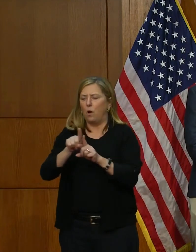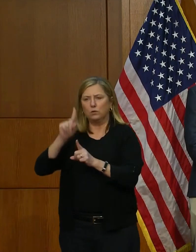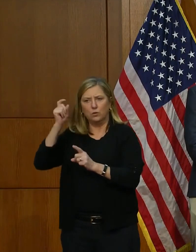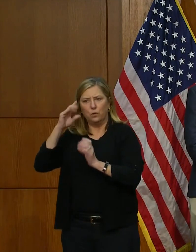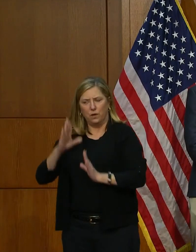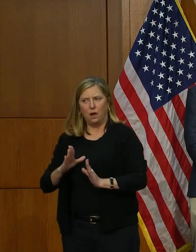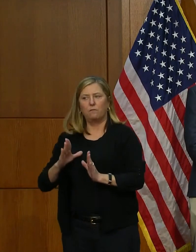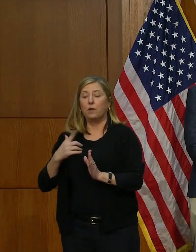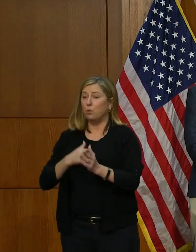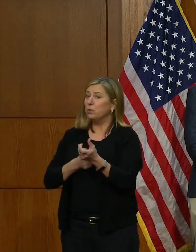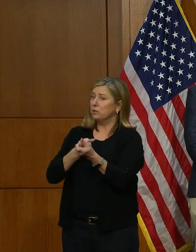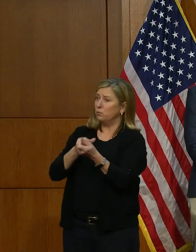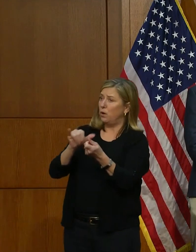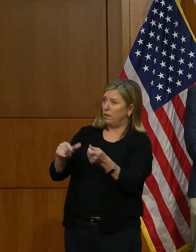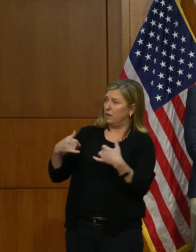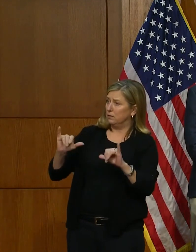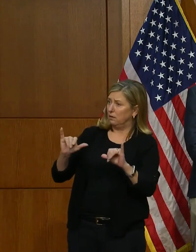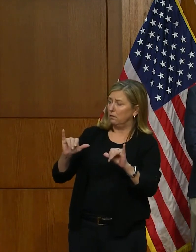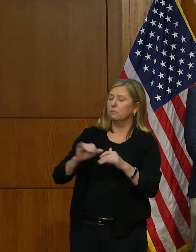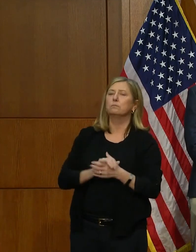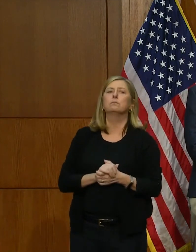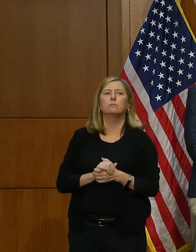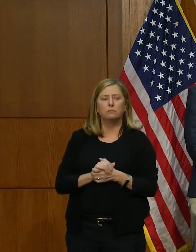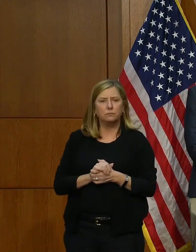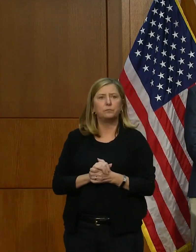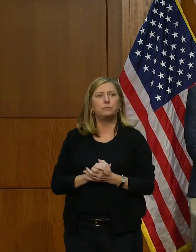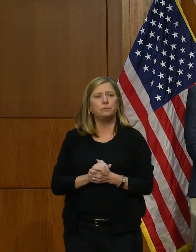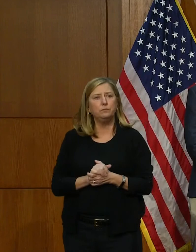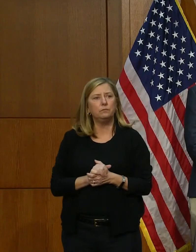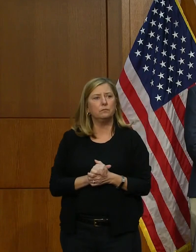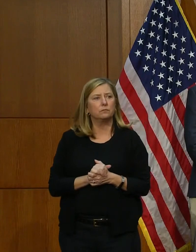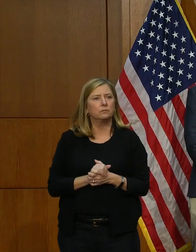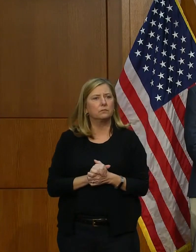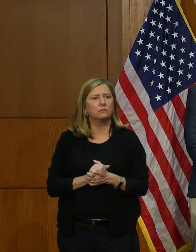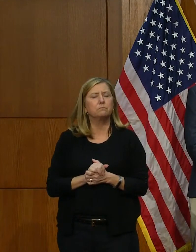THE GOVERNOR AND ONE THAT WE STAND BY STRONGLY. THERE HAVE